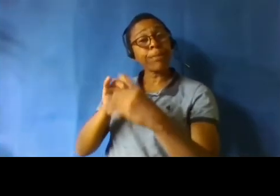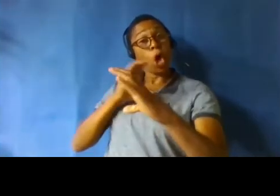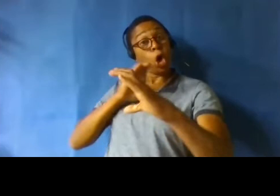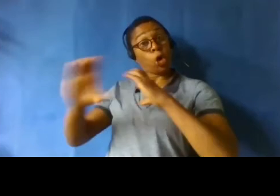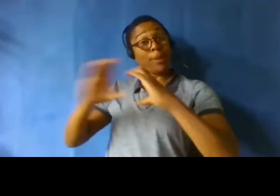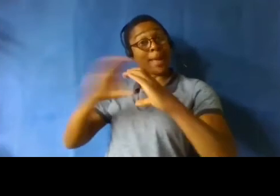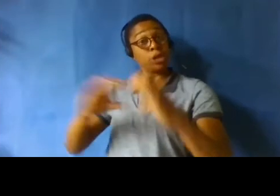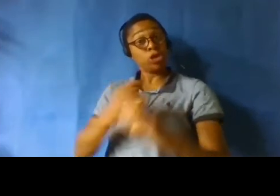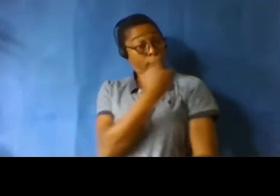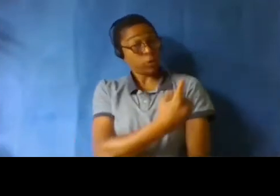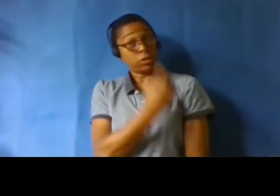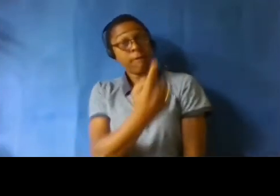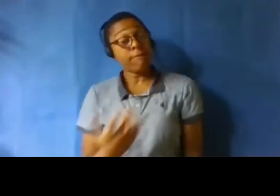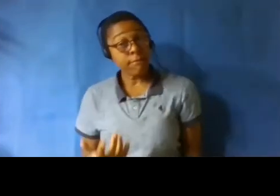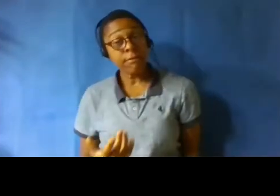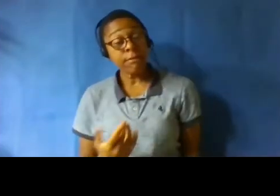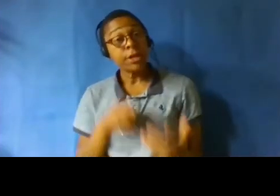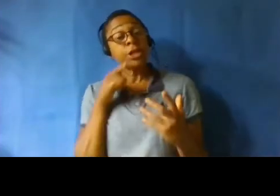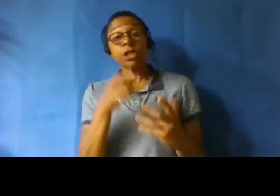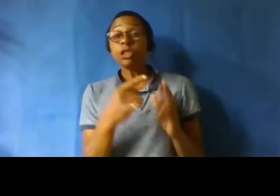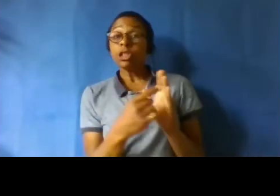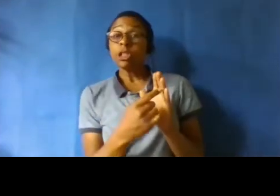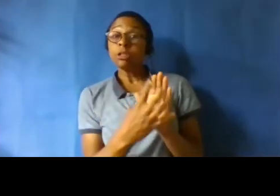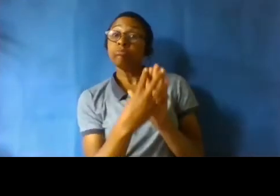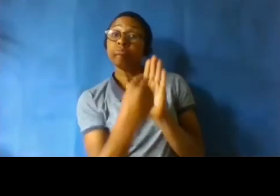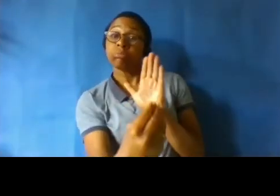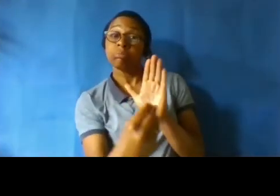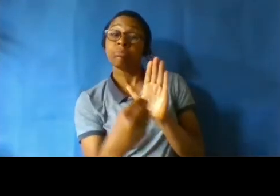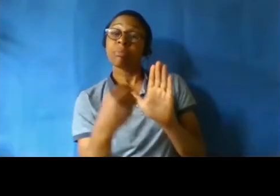demonstrates how stimming functions as a series of connected interactive